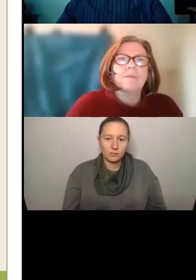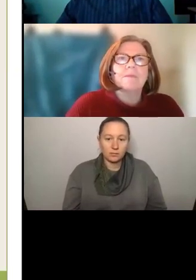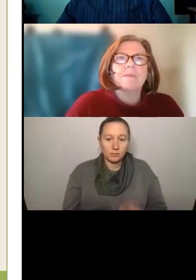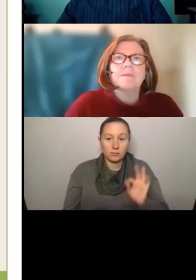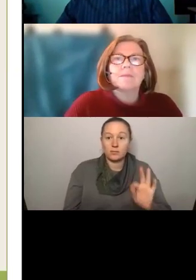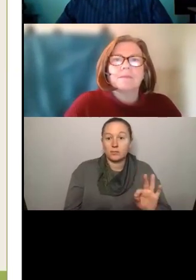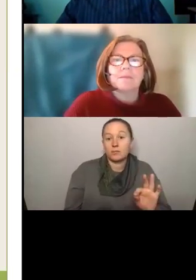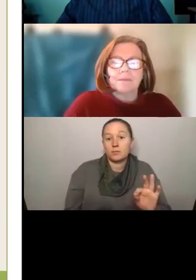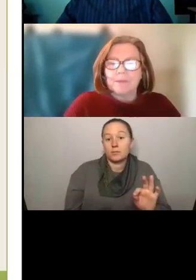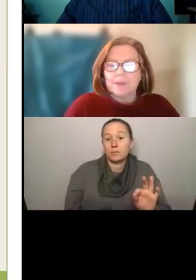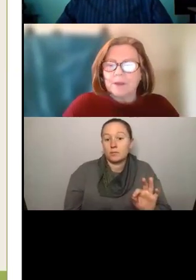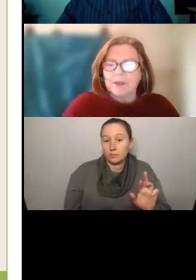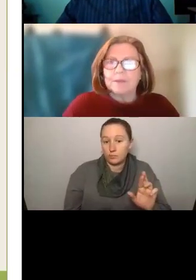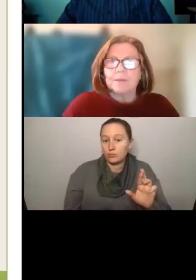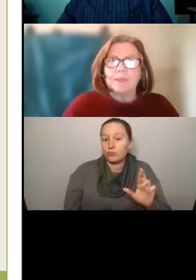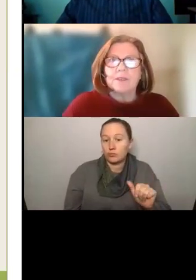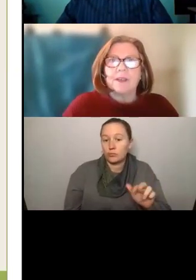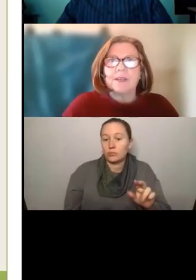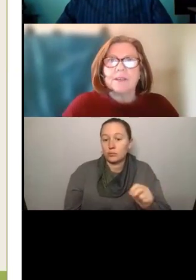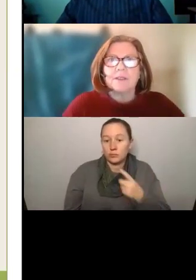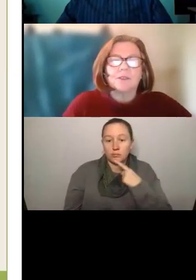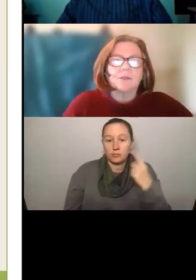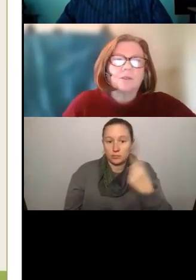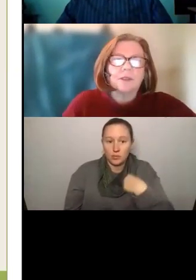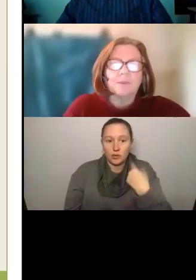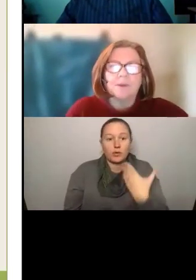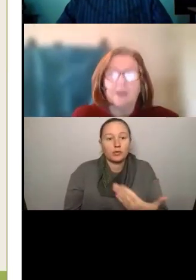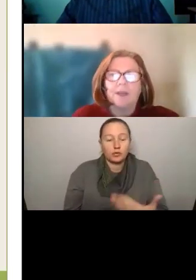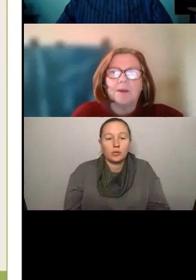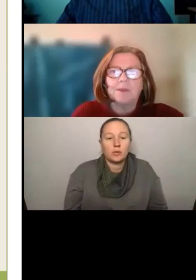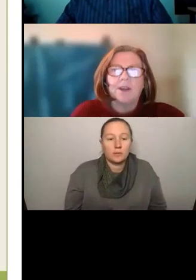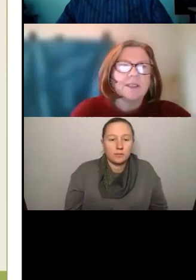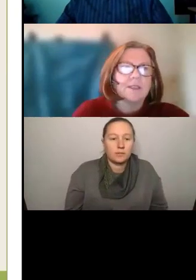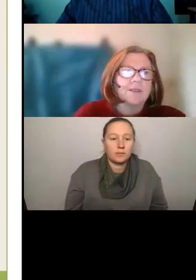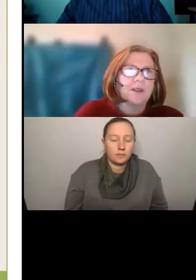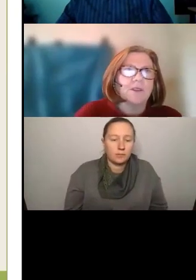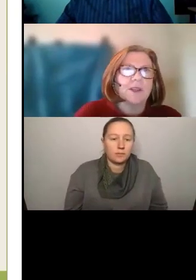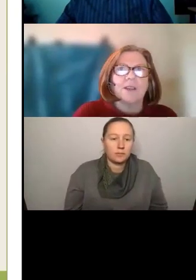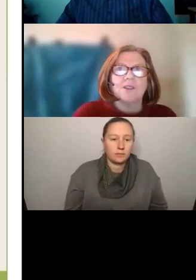Scarlett Gibb: All right. I can start scrolling through it. And I'm sorry, guys, if I'm not looking at you,